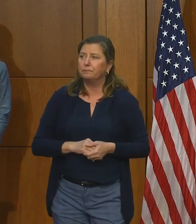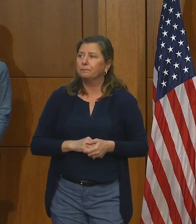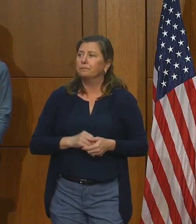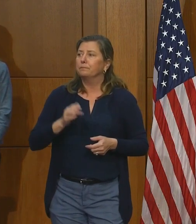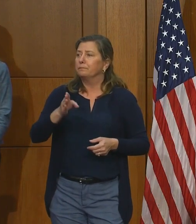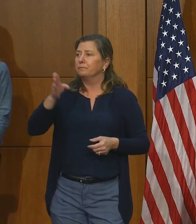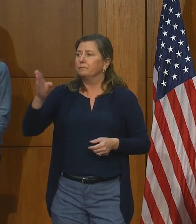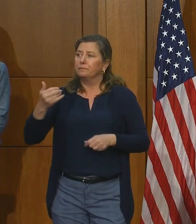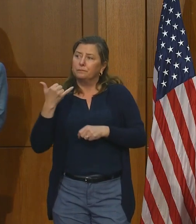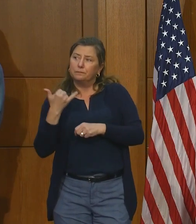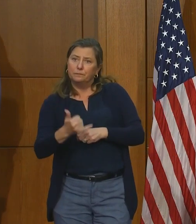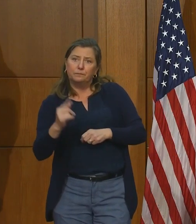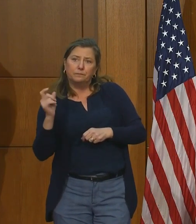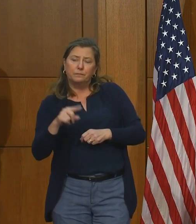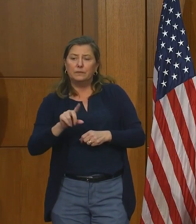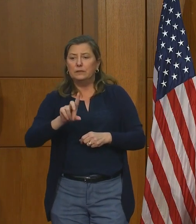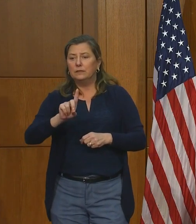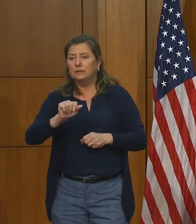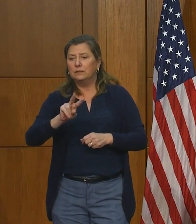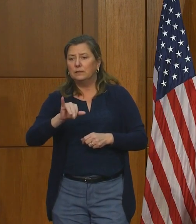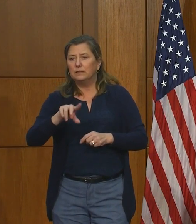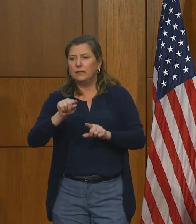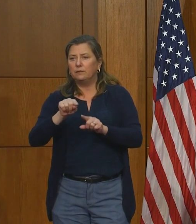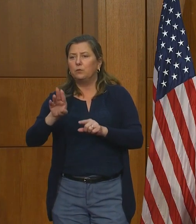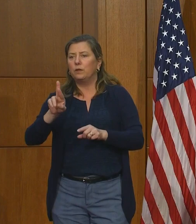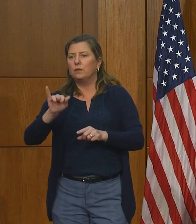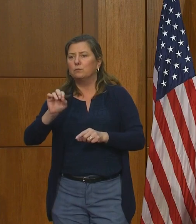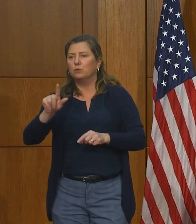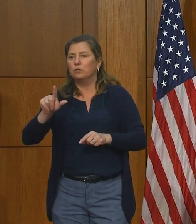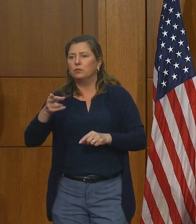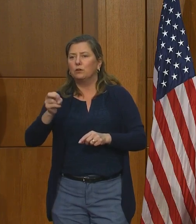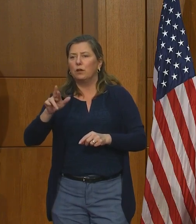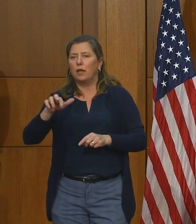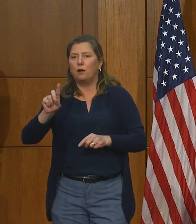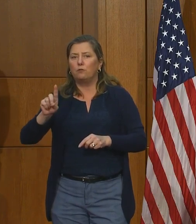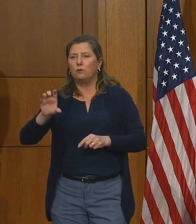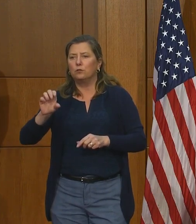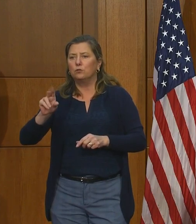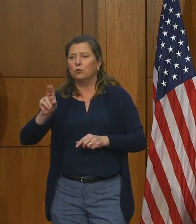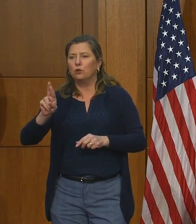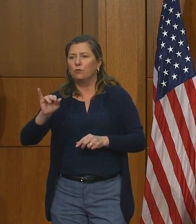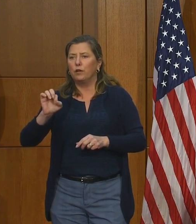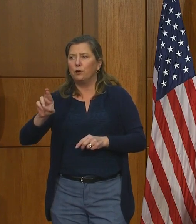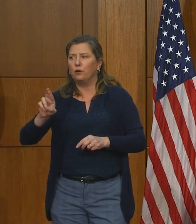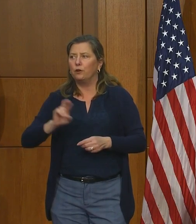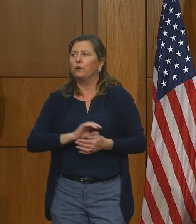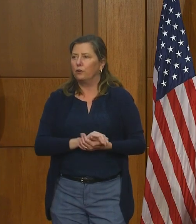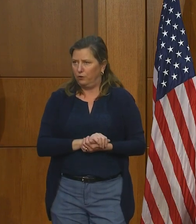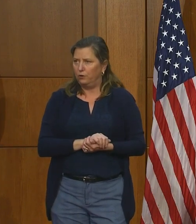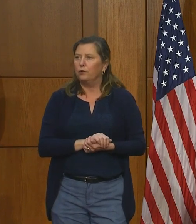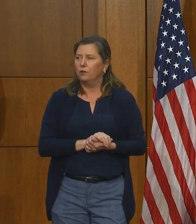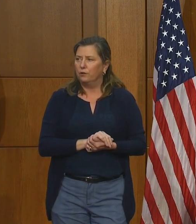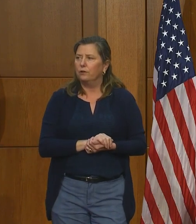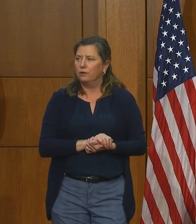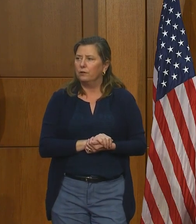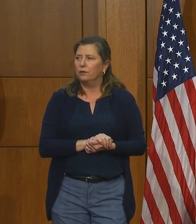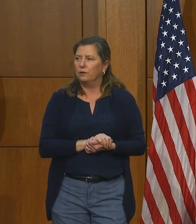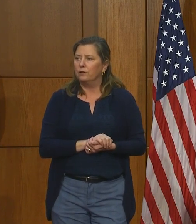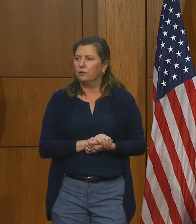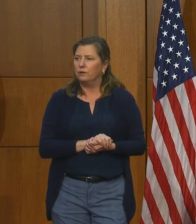LOSE. THIS IS DAVID MCGEE WITH